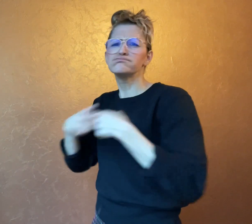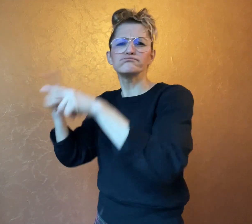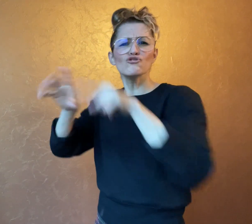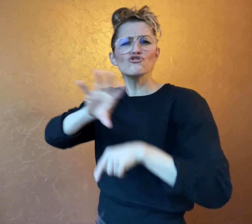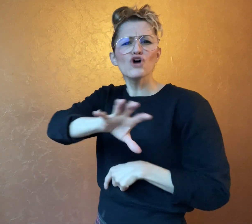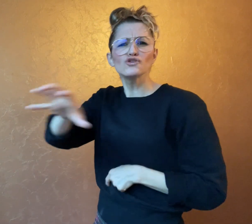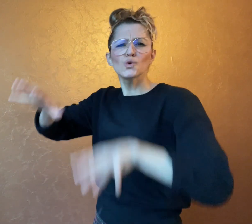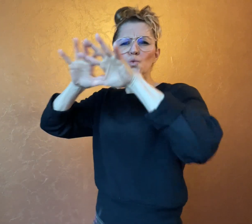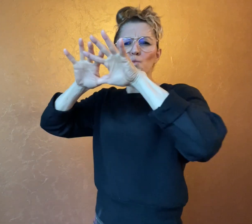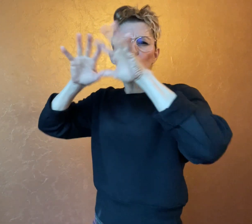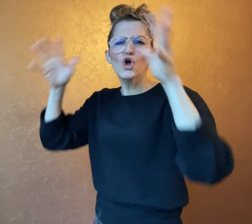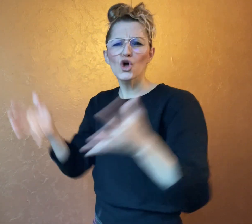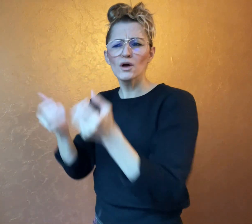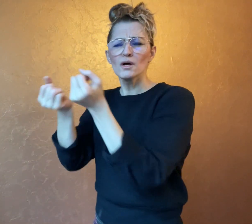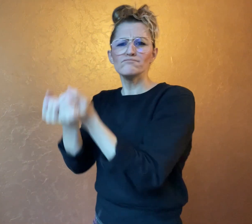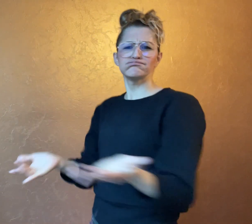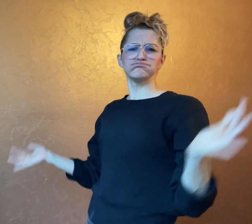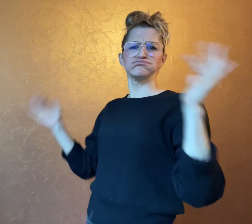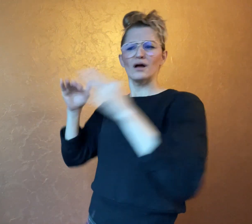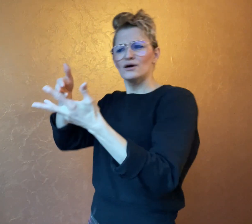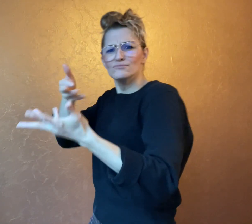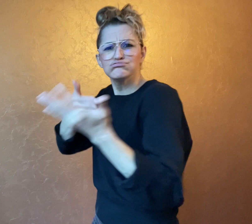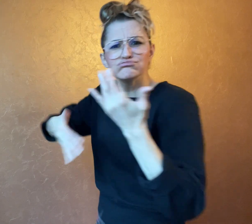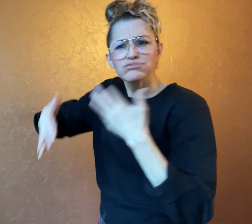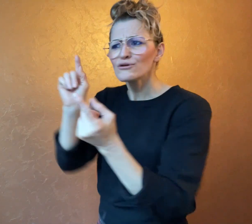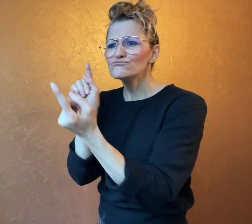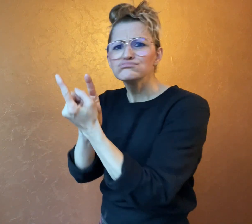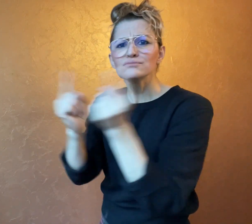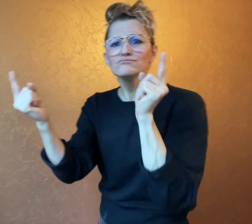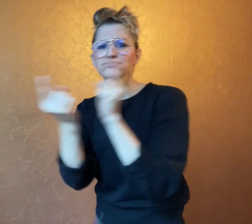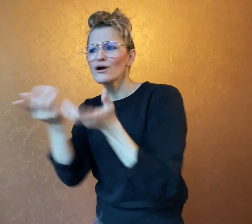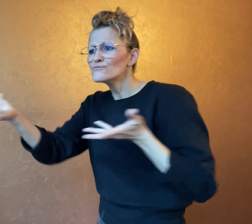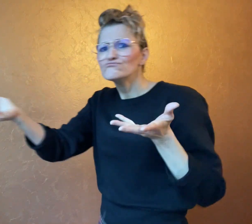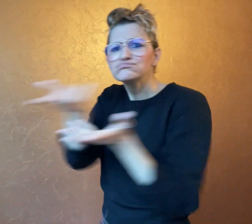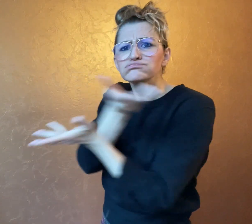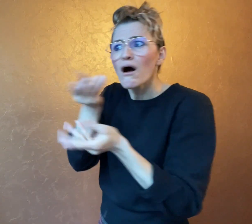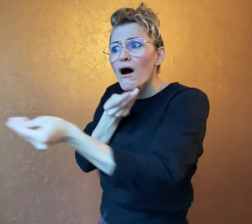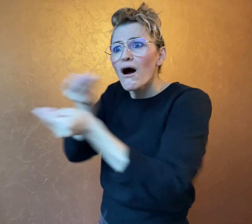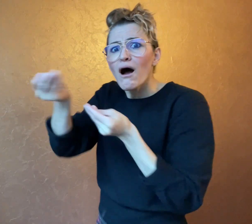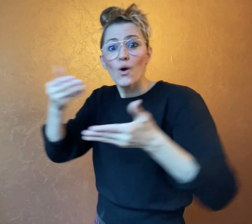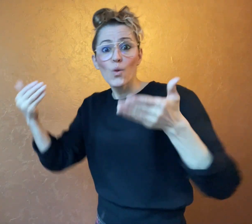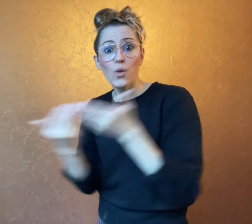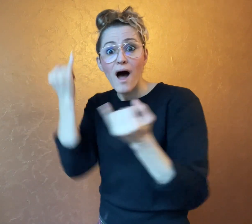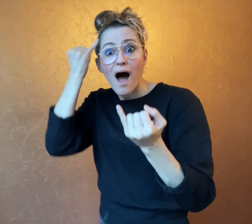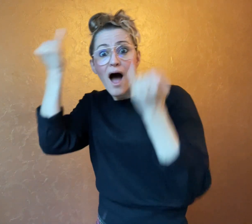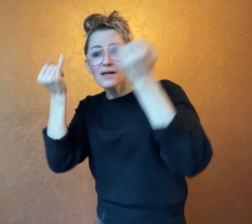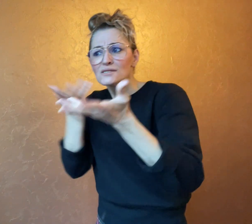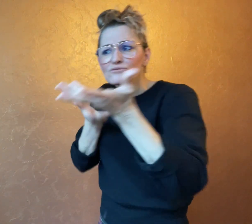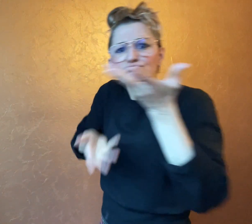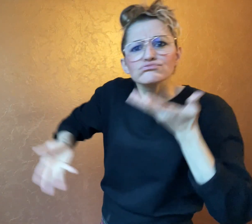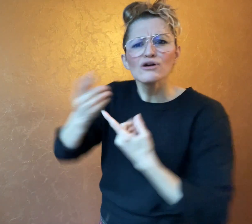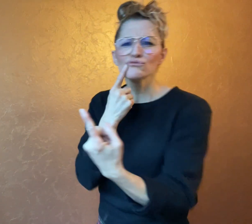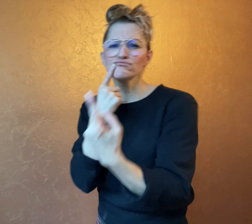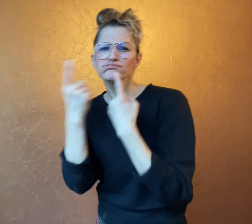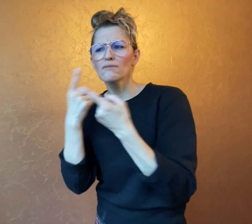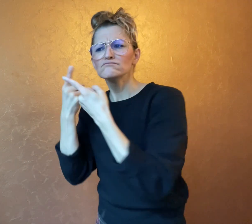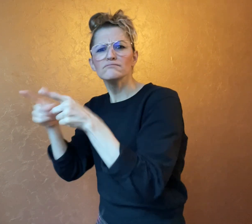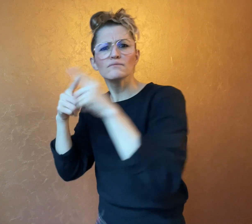people from around the world to meet, exchange new ideas,